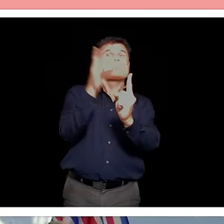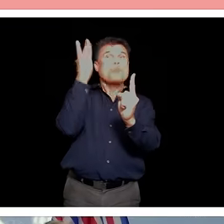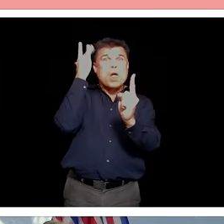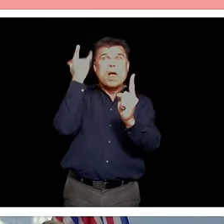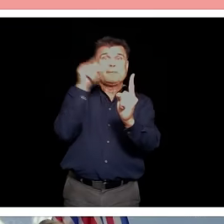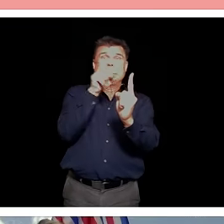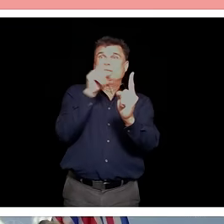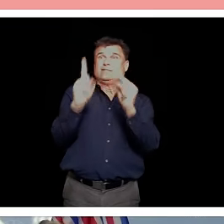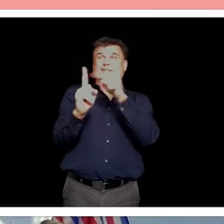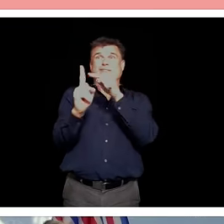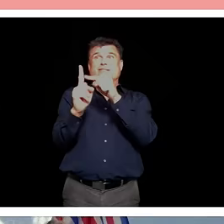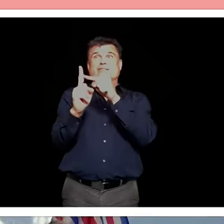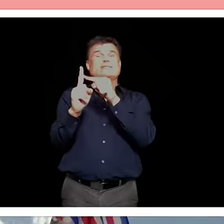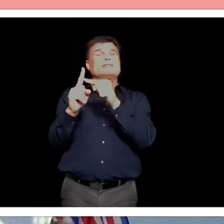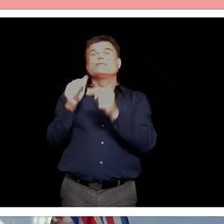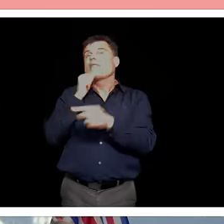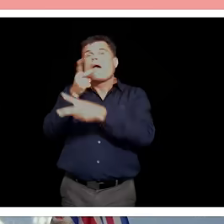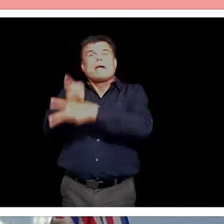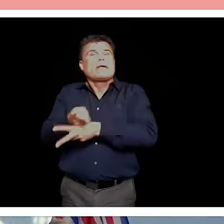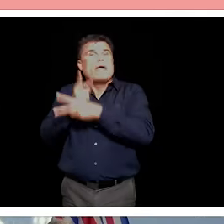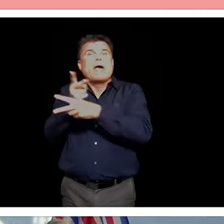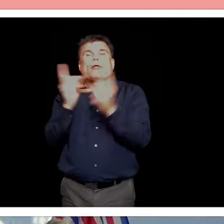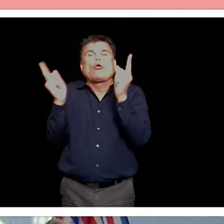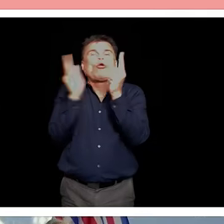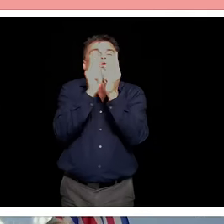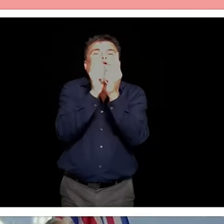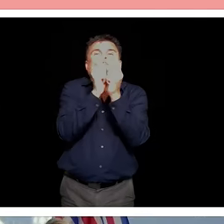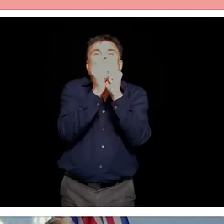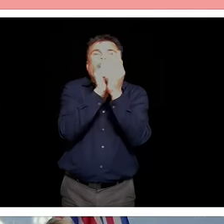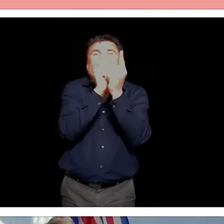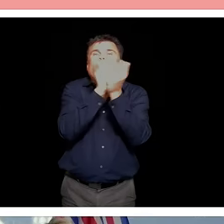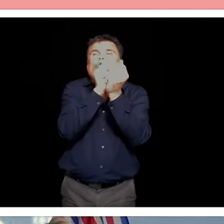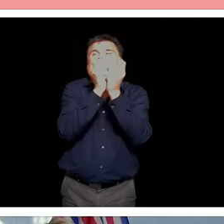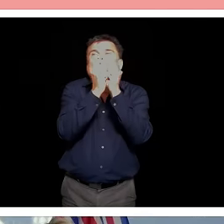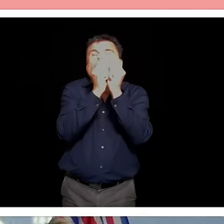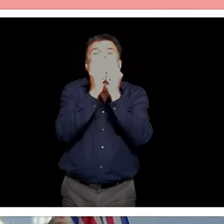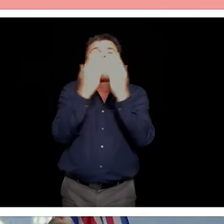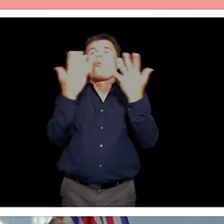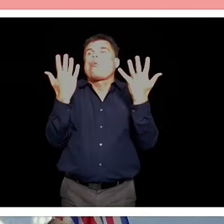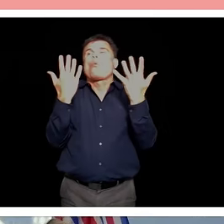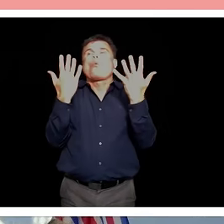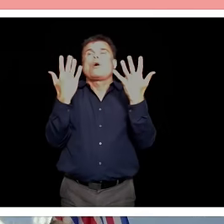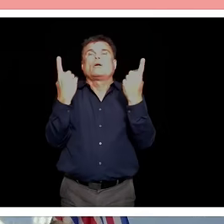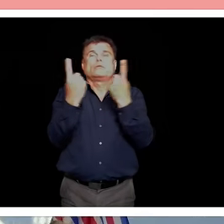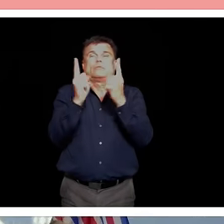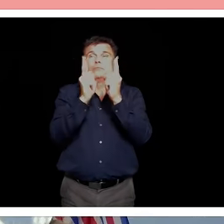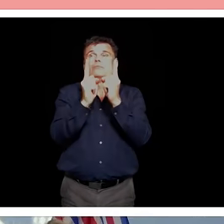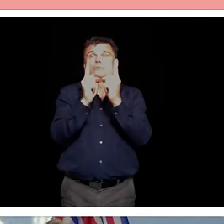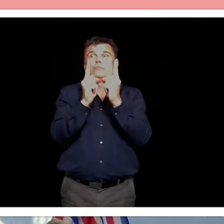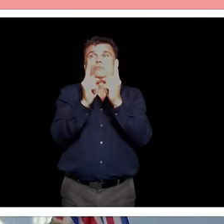not had previous cases or at least had not for some time.